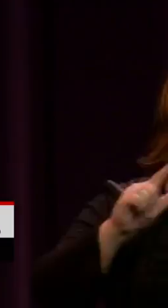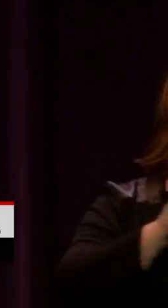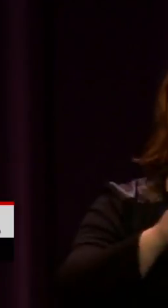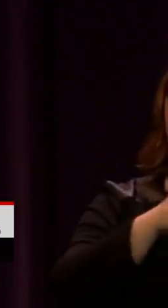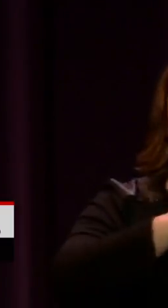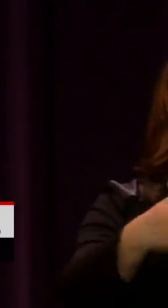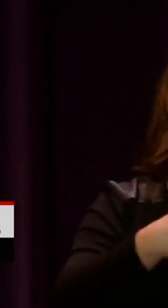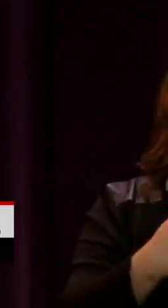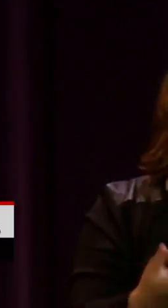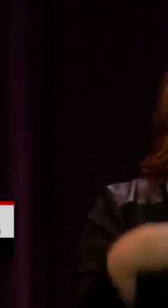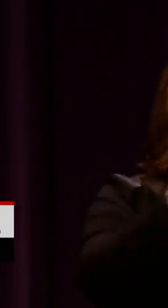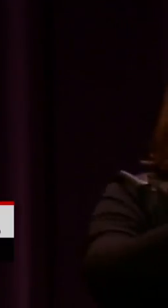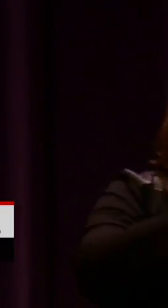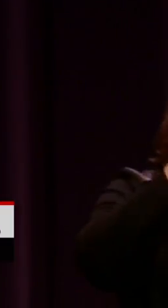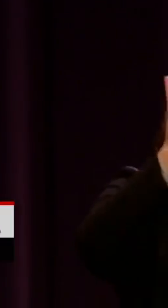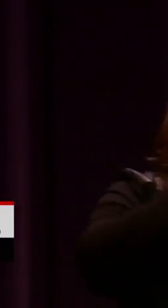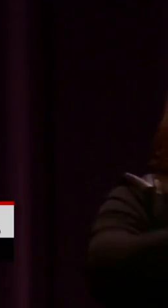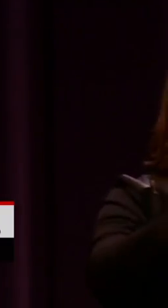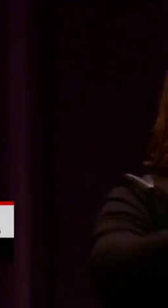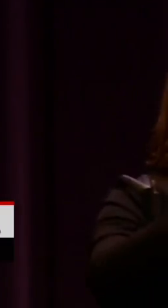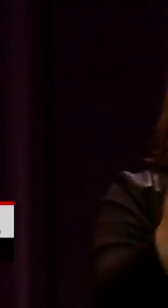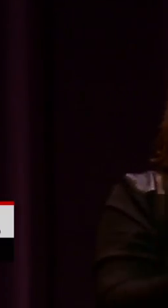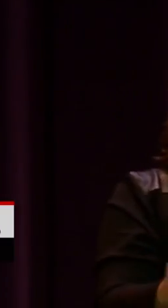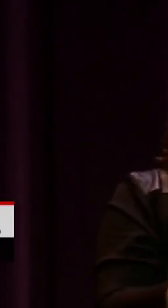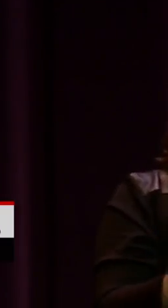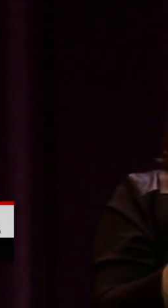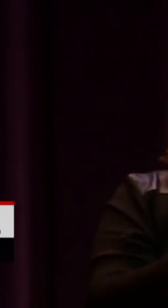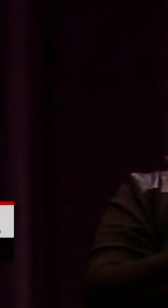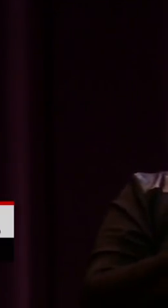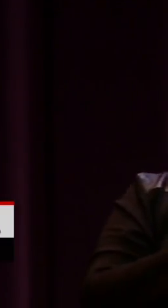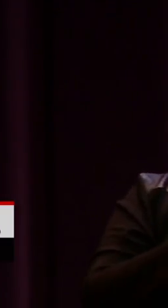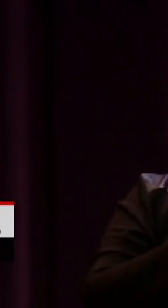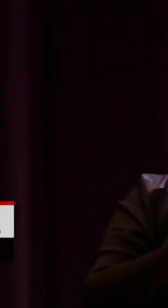ARE MADE HERE TODAY ORALLY, WHETHER COMMENTS ARE SUBMITTED